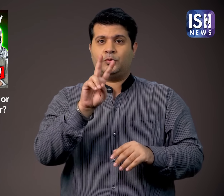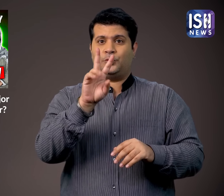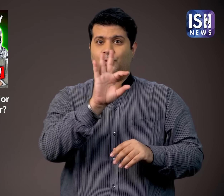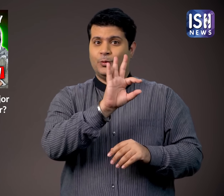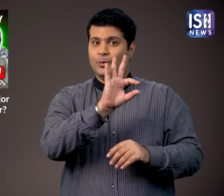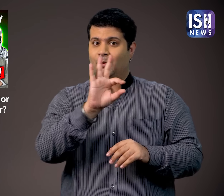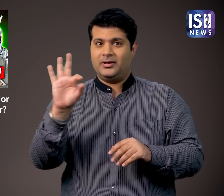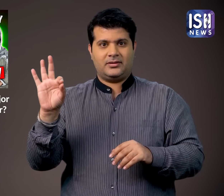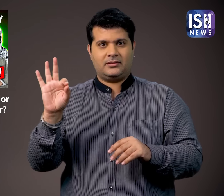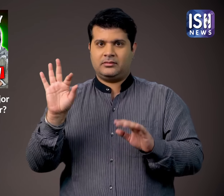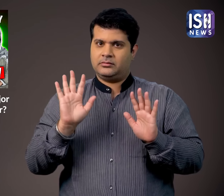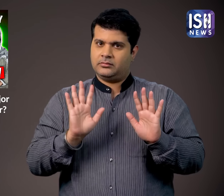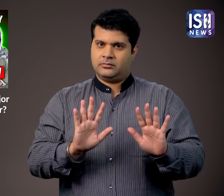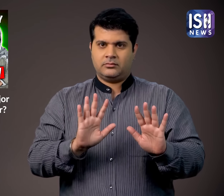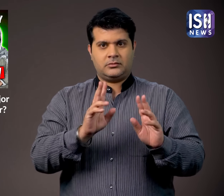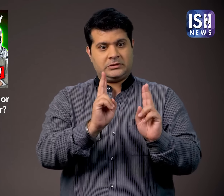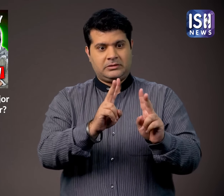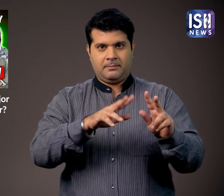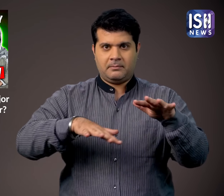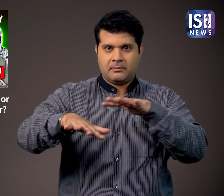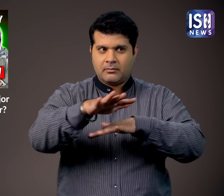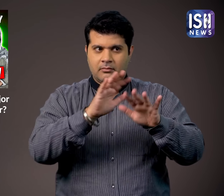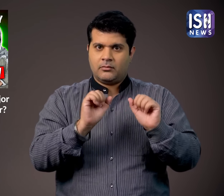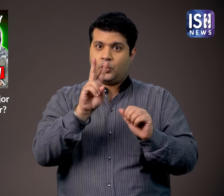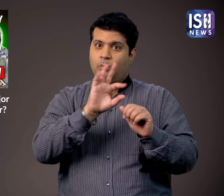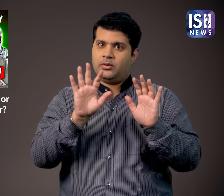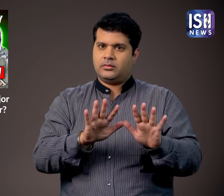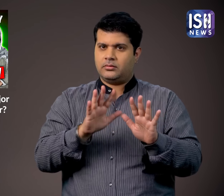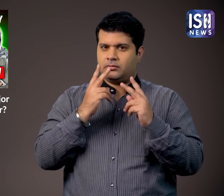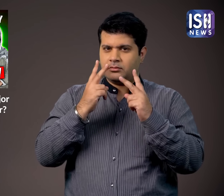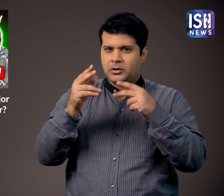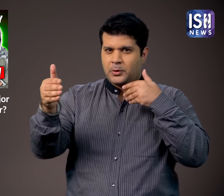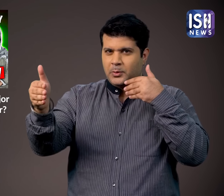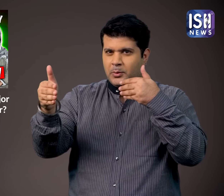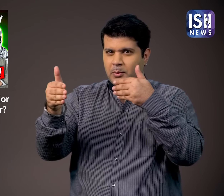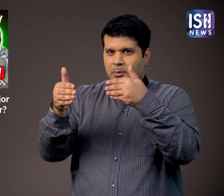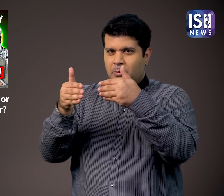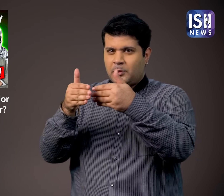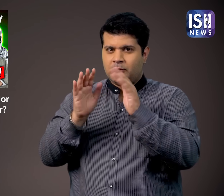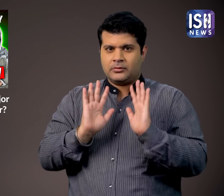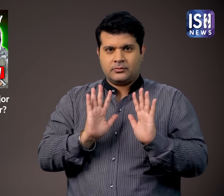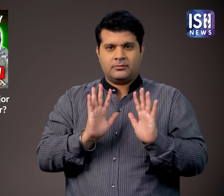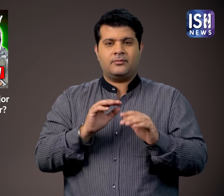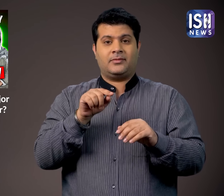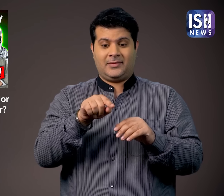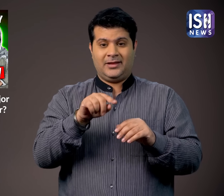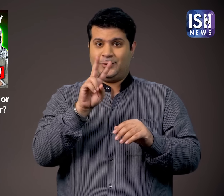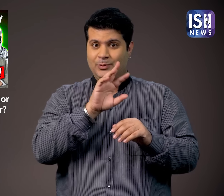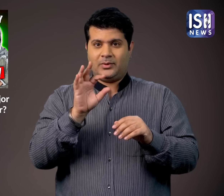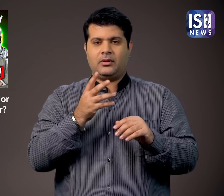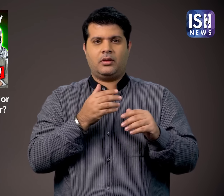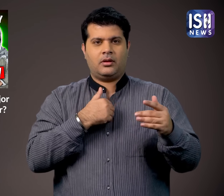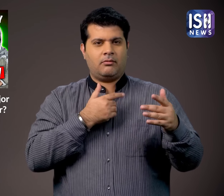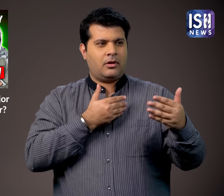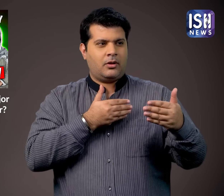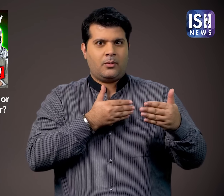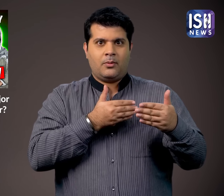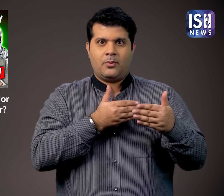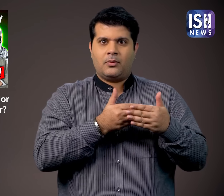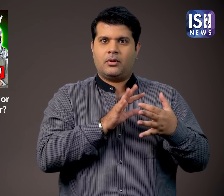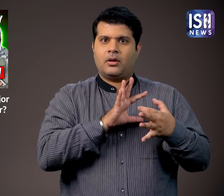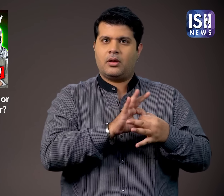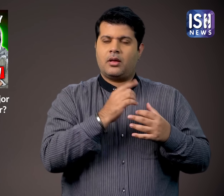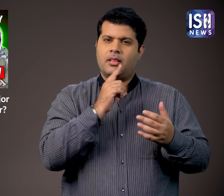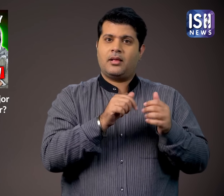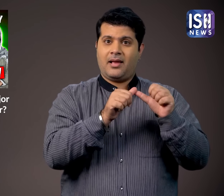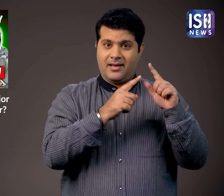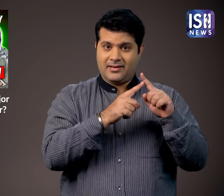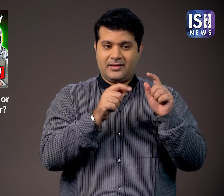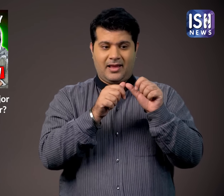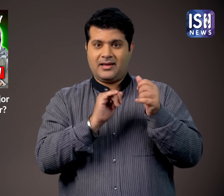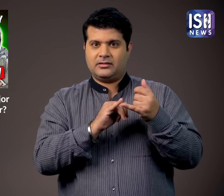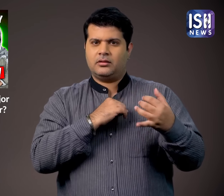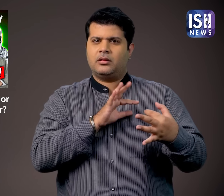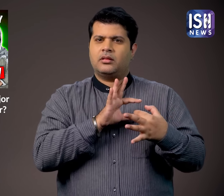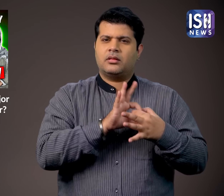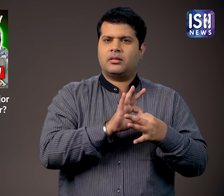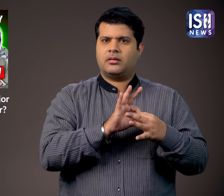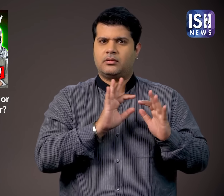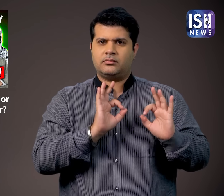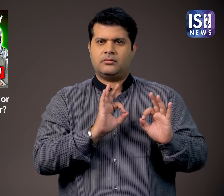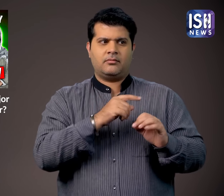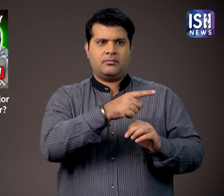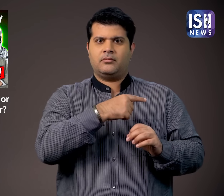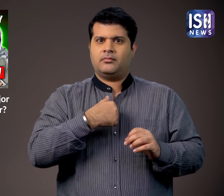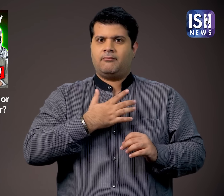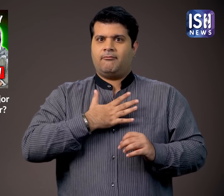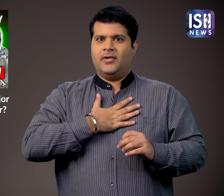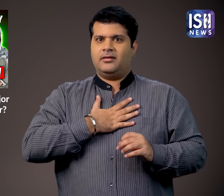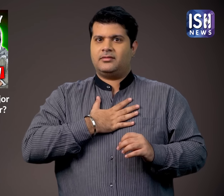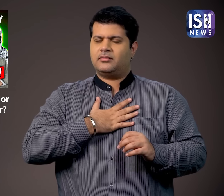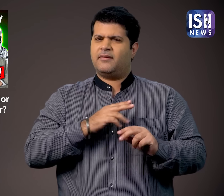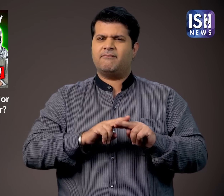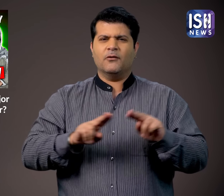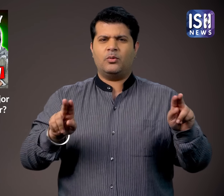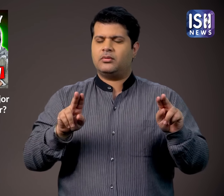Over the next two weeks, Iftikhar developed a close bond with both Torara and Sabzar and they began trusting him completely.